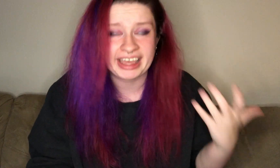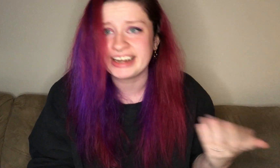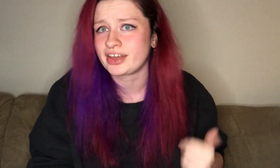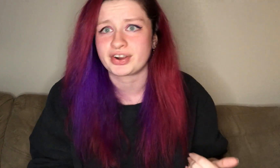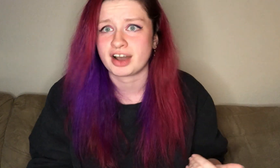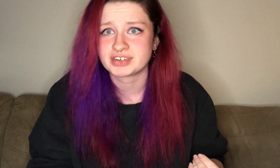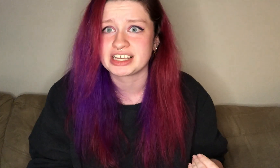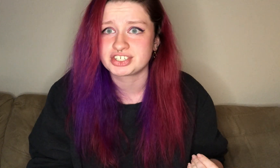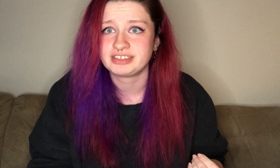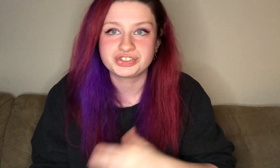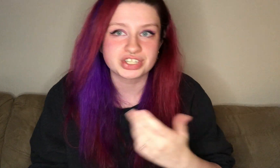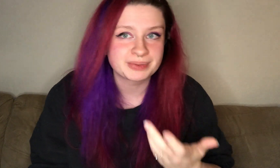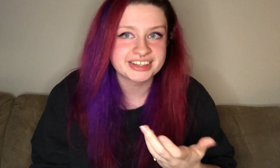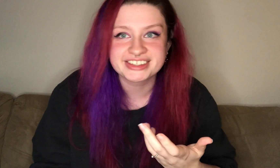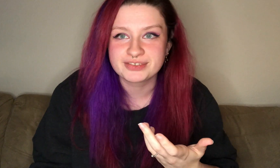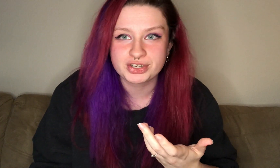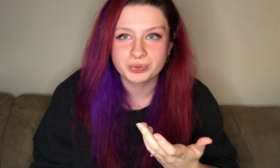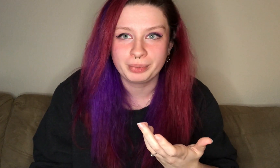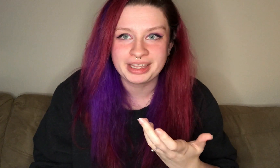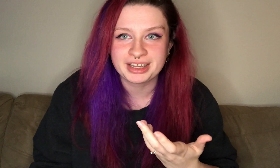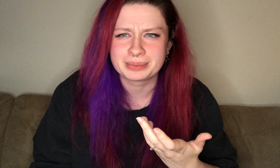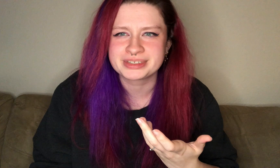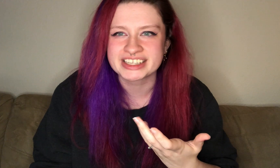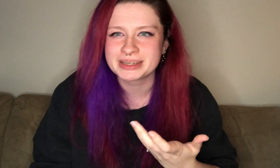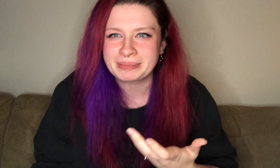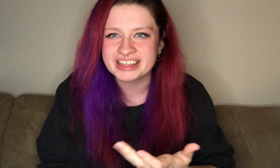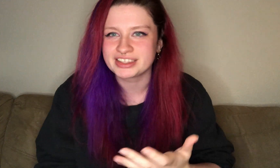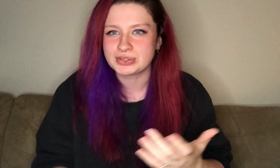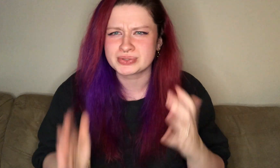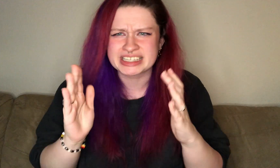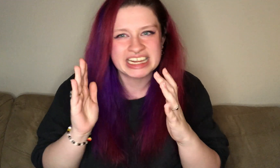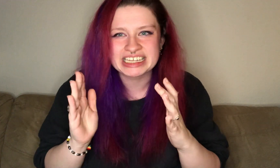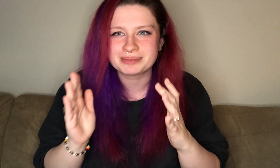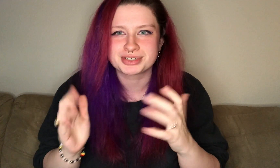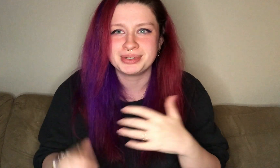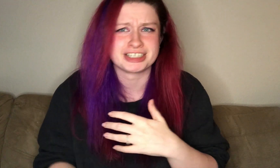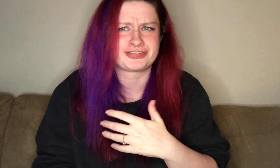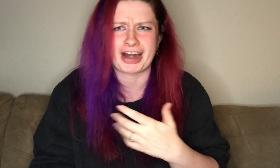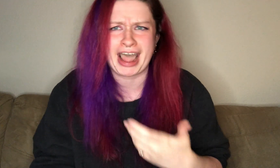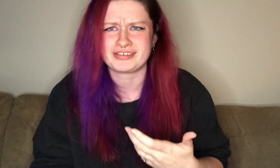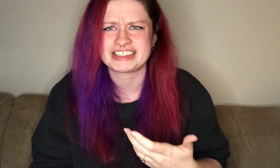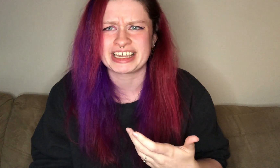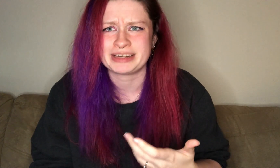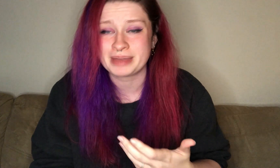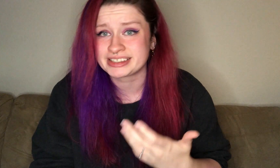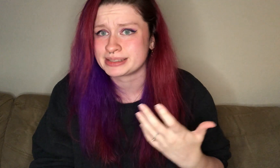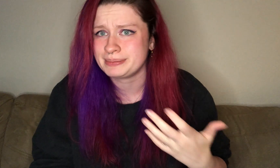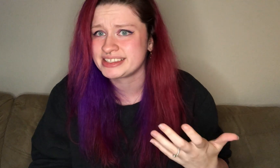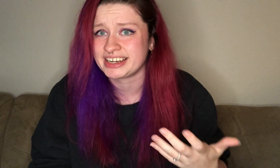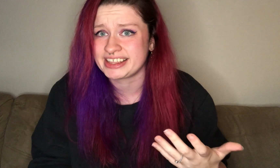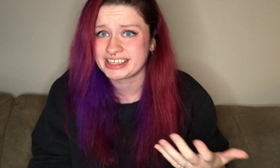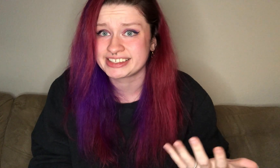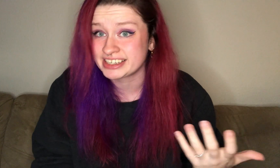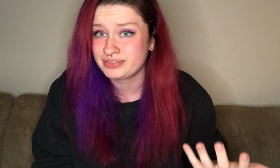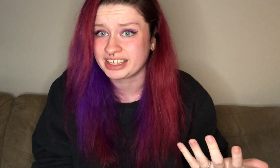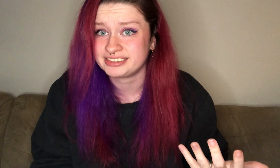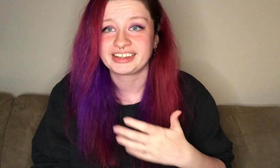any other conversation just because it's a visual medium doesn't mean that you standing in between us for half a second makes us miss anything significant